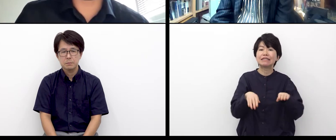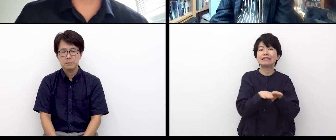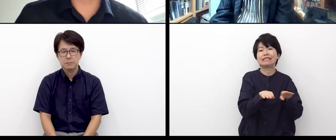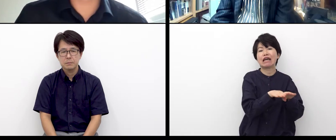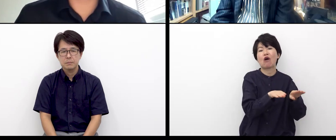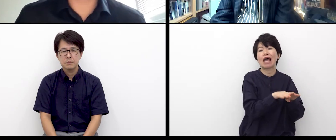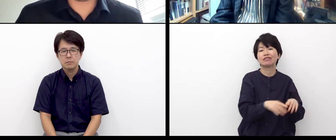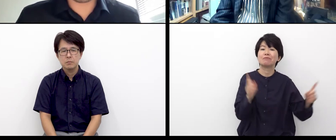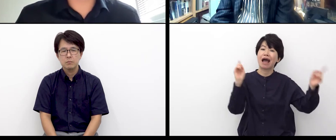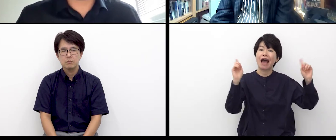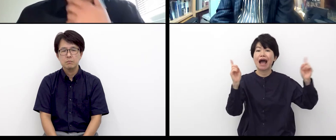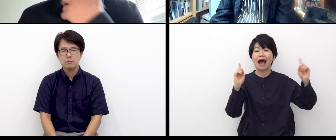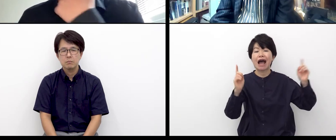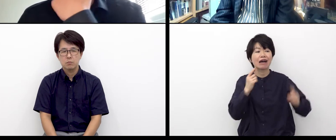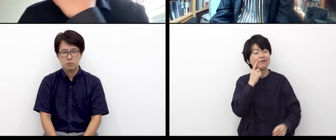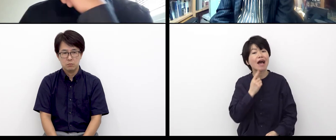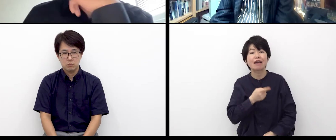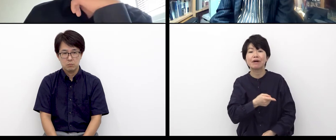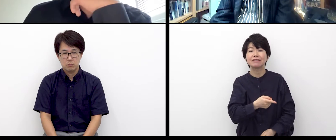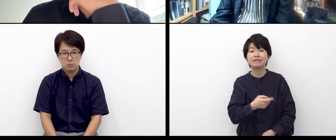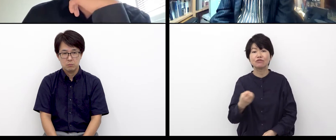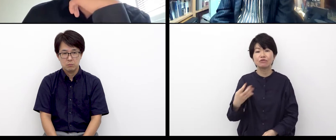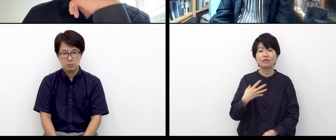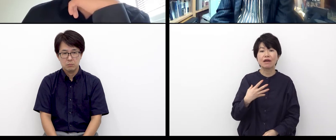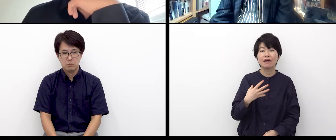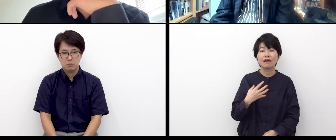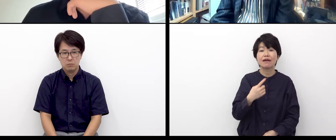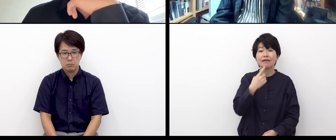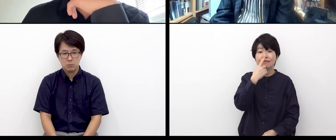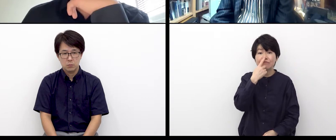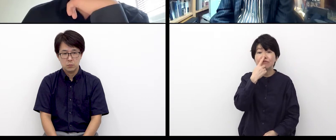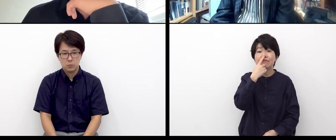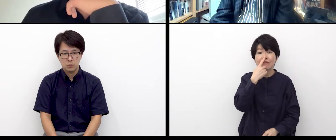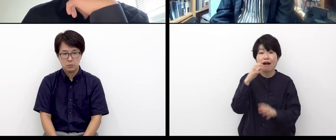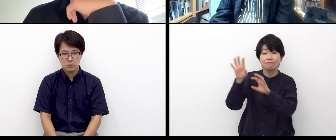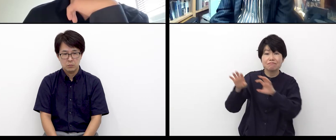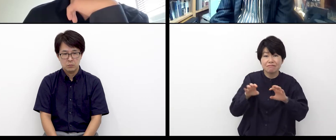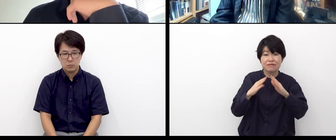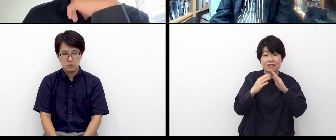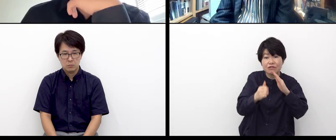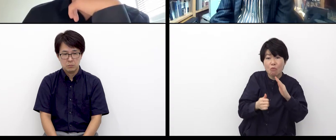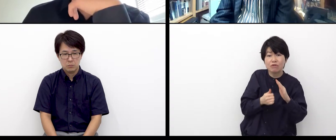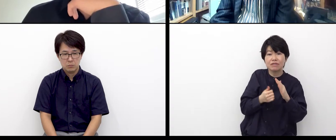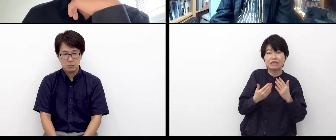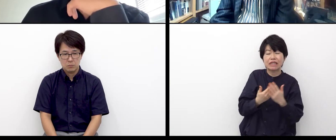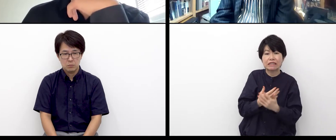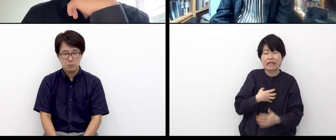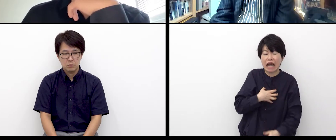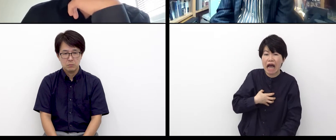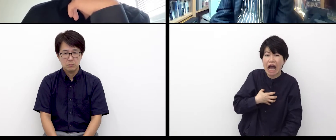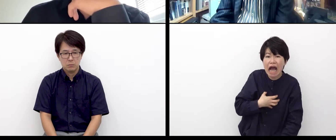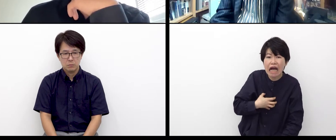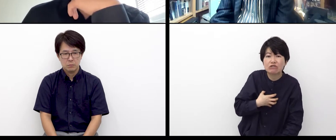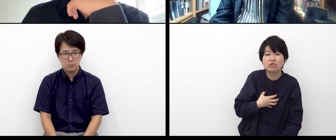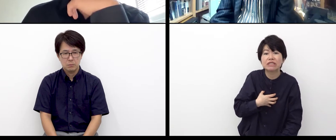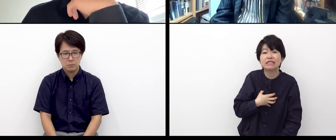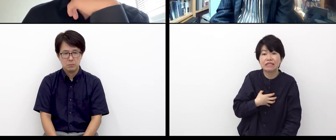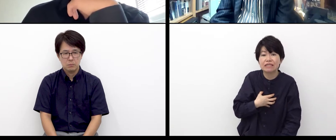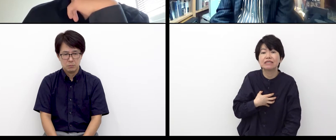where everyday is Sunday. When they kept staying at home, I think they knew that it’s not a utopia at all. Maybe that is the only good point.